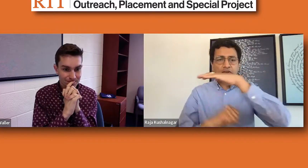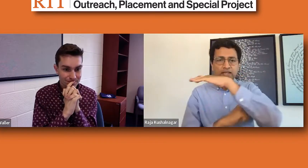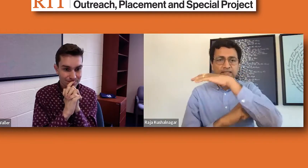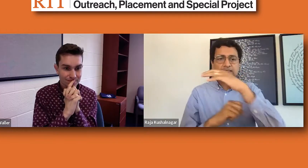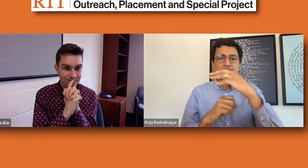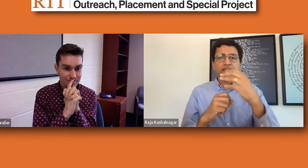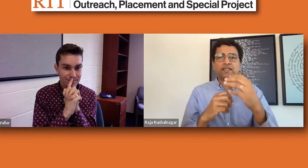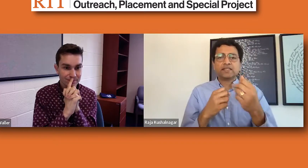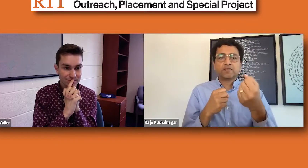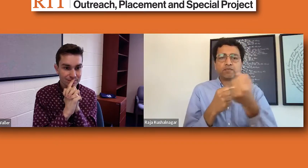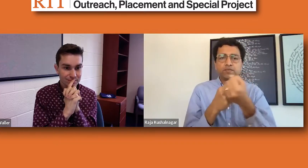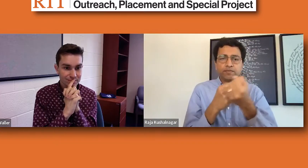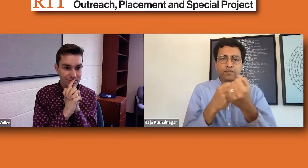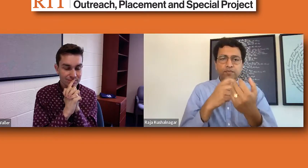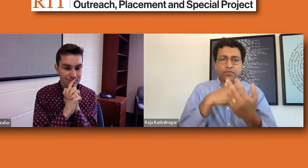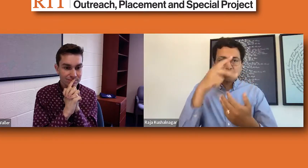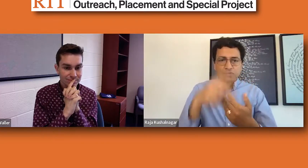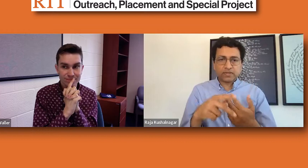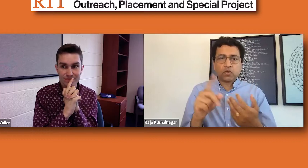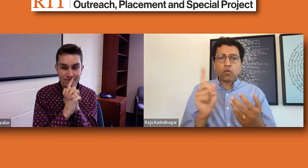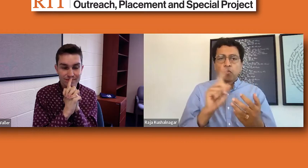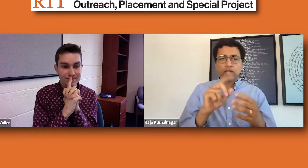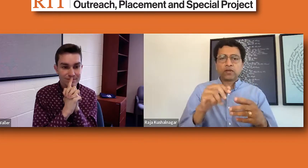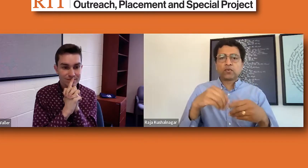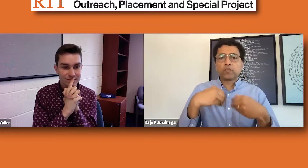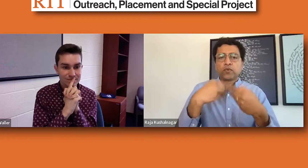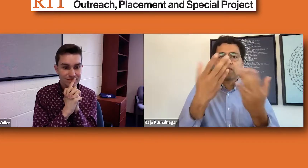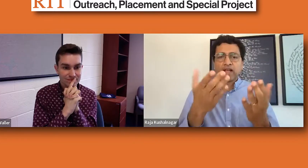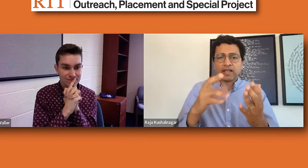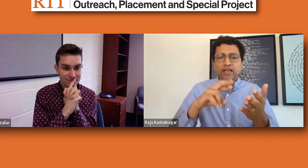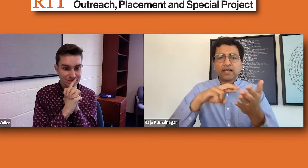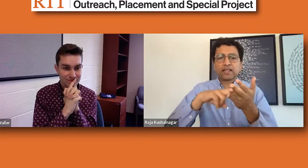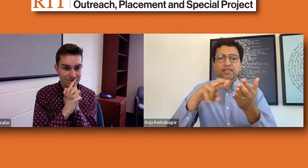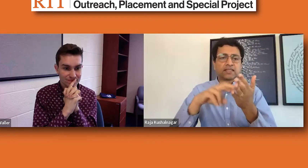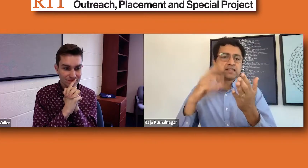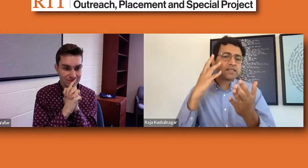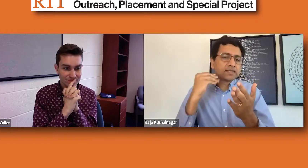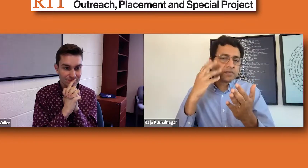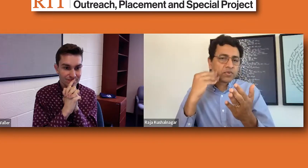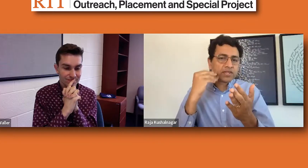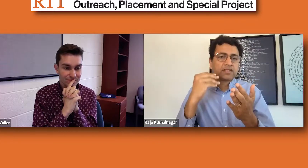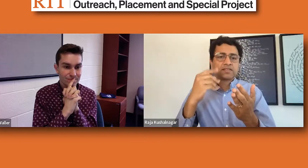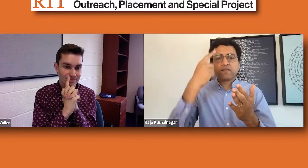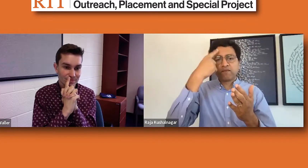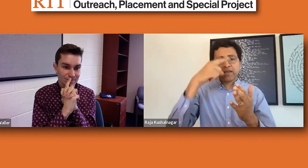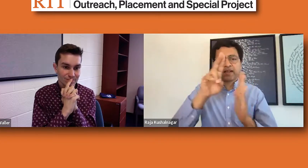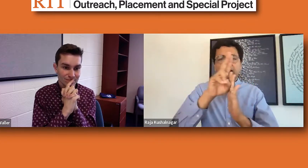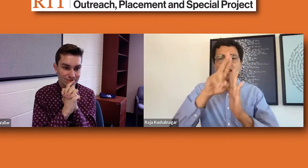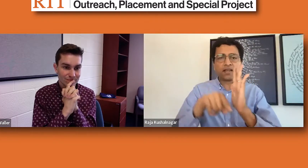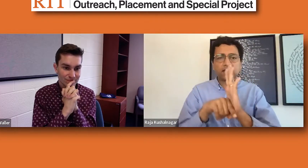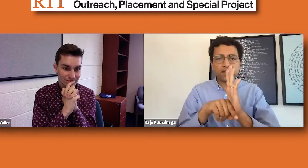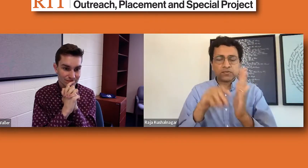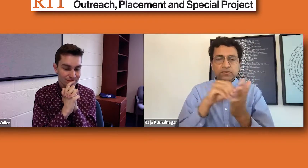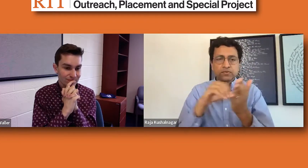It's supported by the National Science Foundation. And so what we try to do is provide research experiences